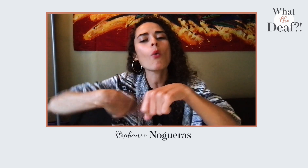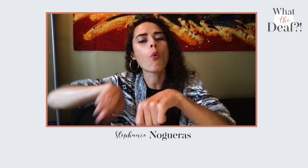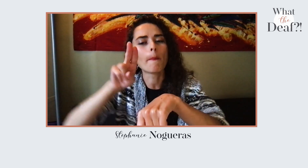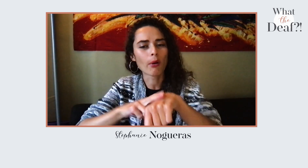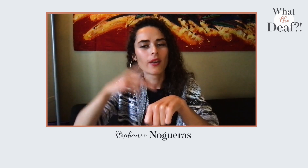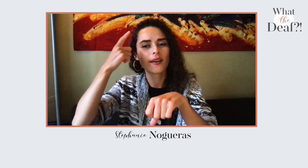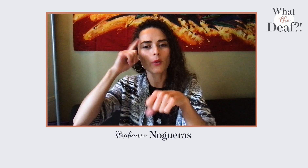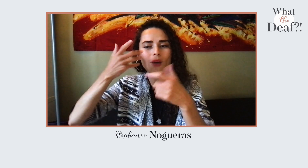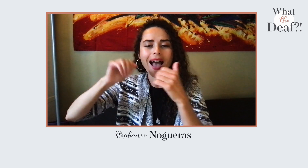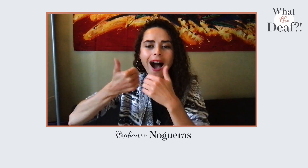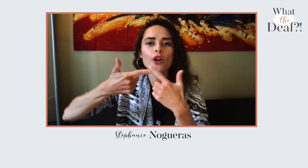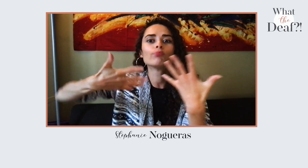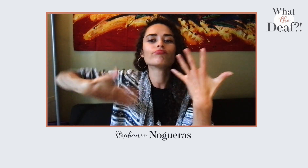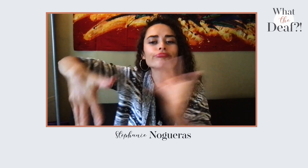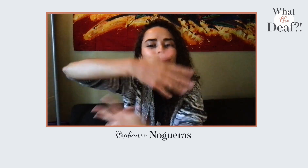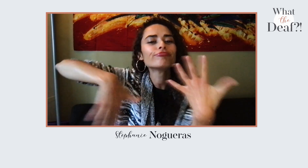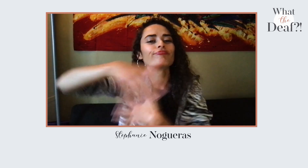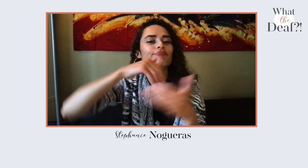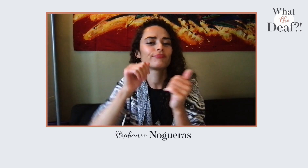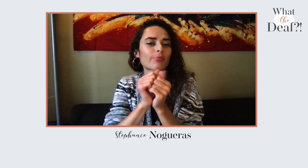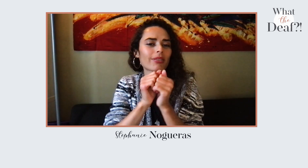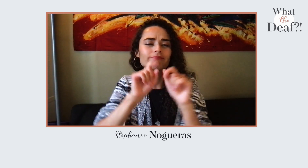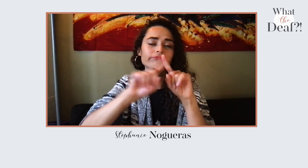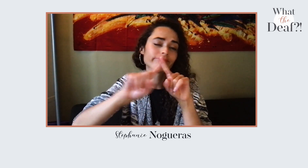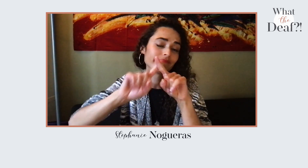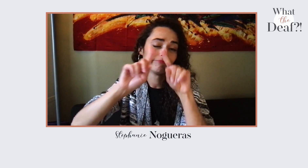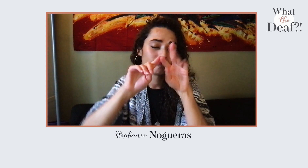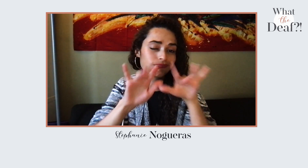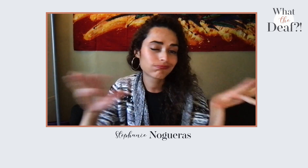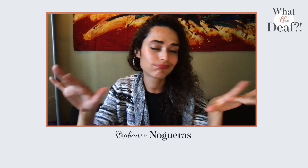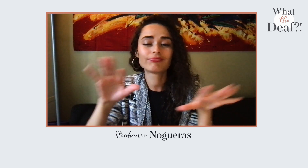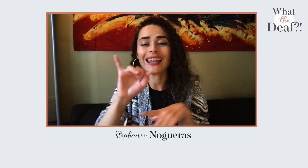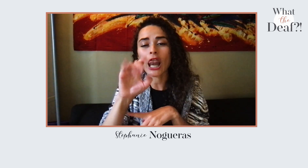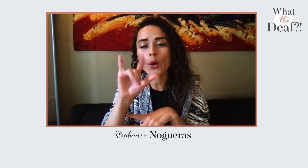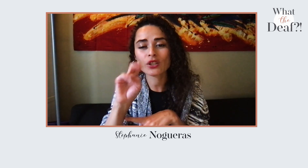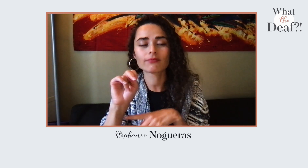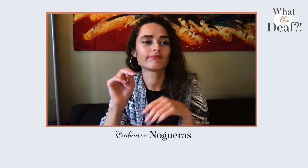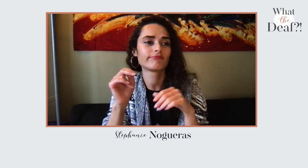we can normalize how we interact with one another, because, really, we need to work on inclusion,